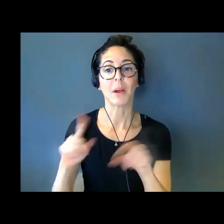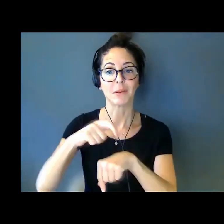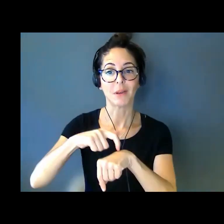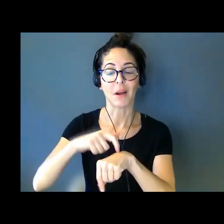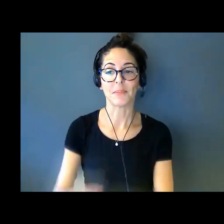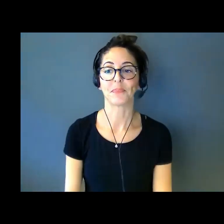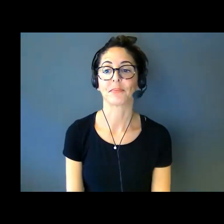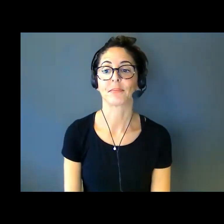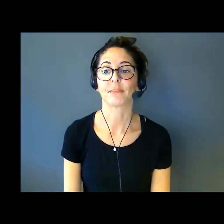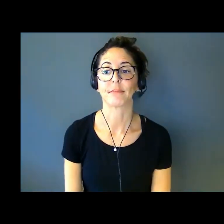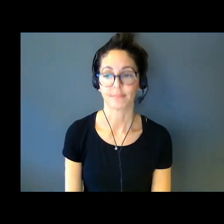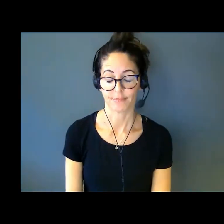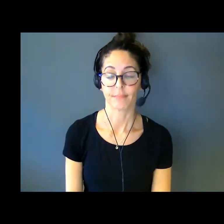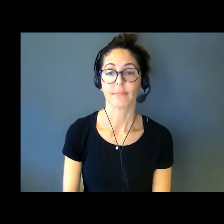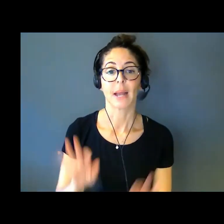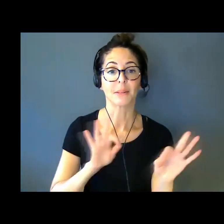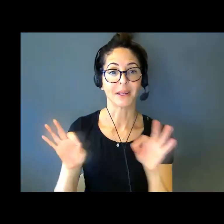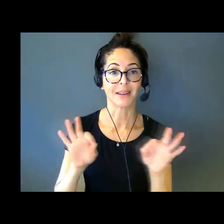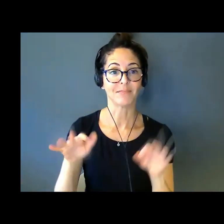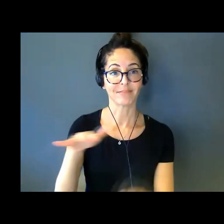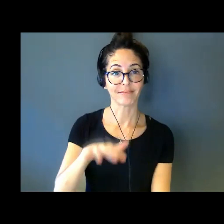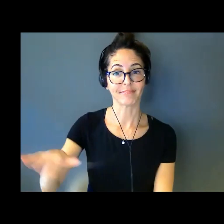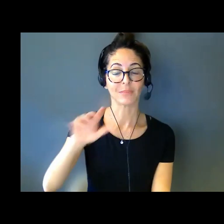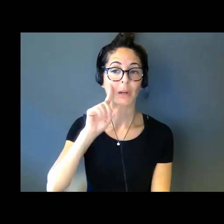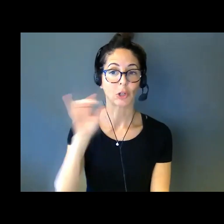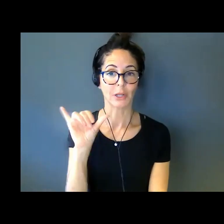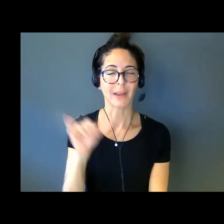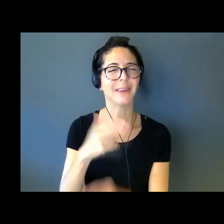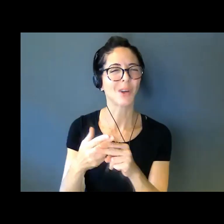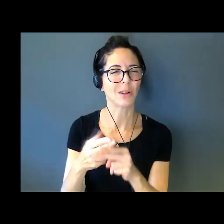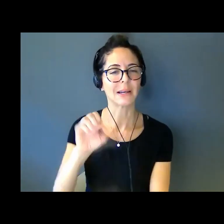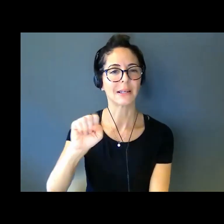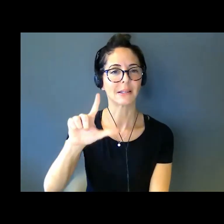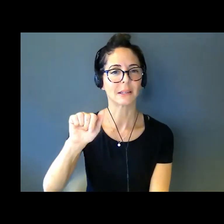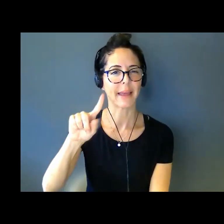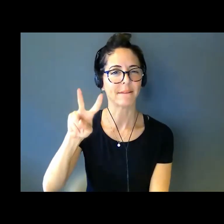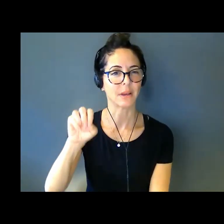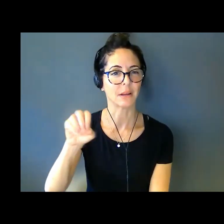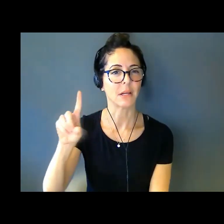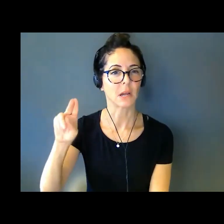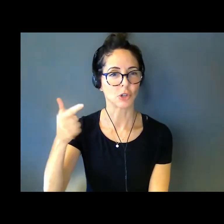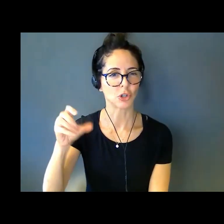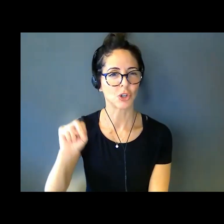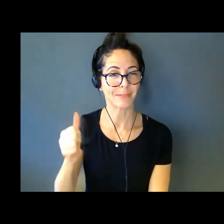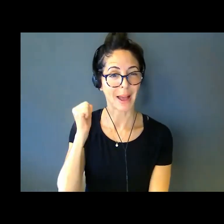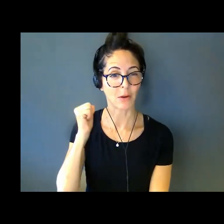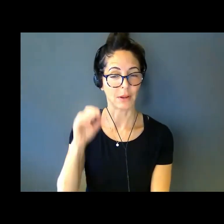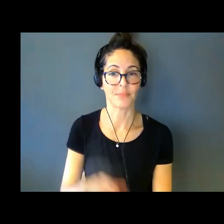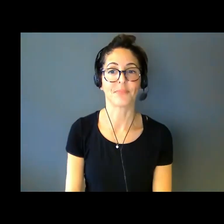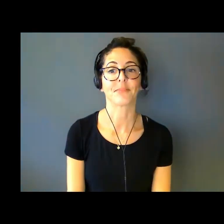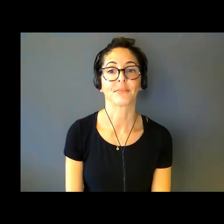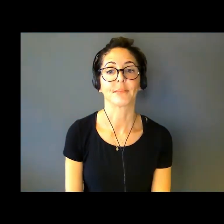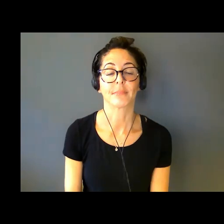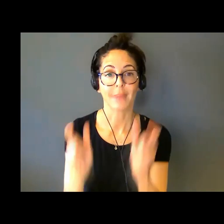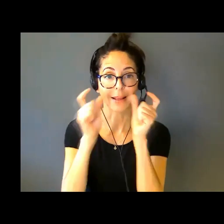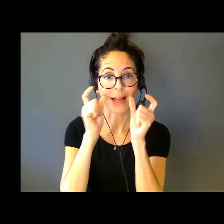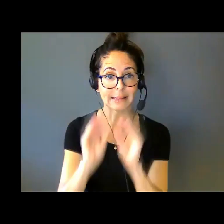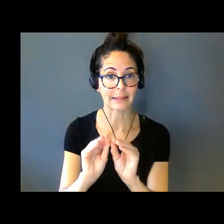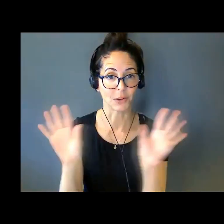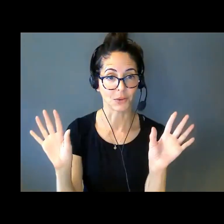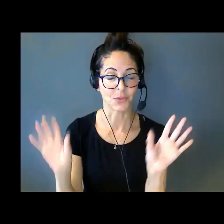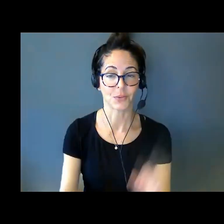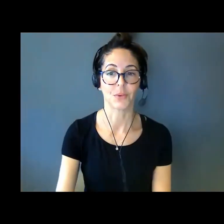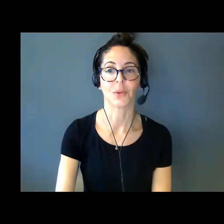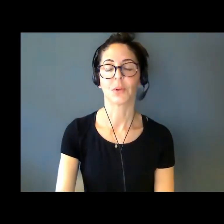my background is the Cape Coast “Slave Dungeon”. I am wearing clear glasses, I have locks which I